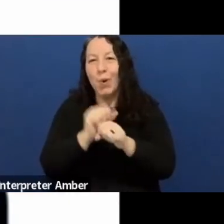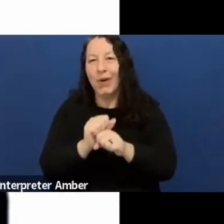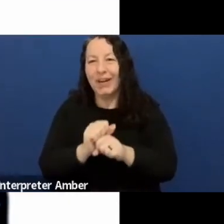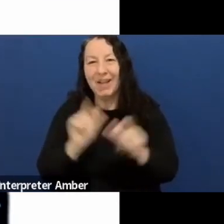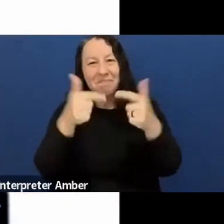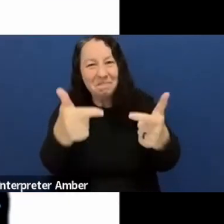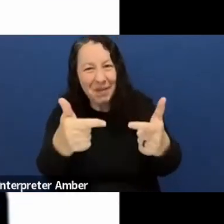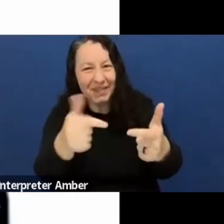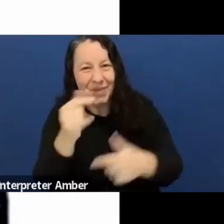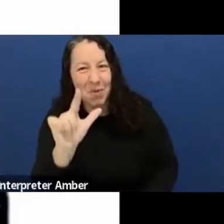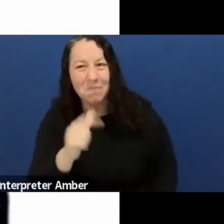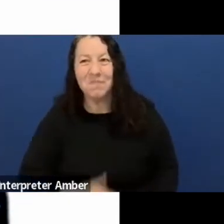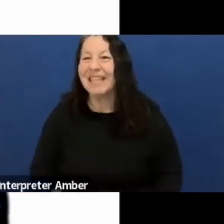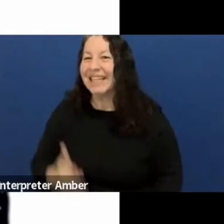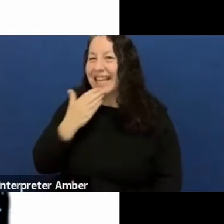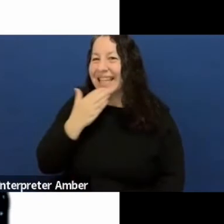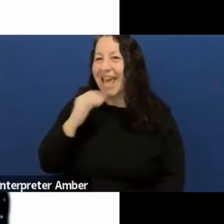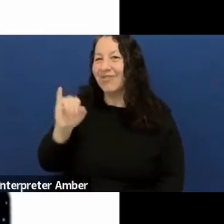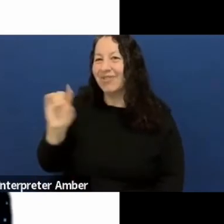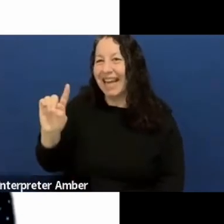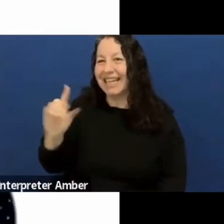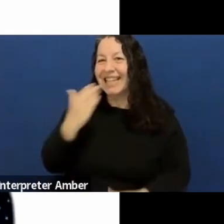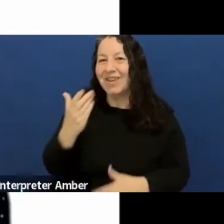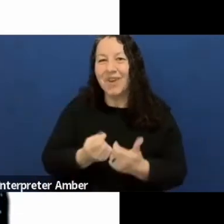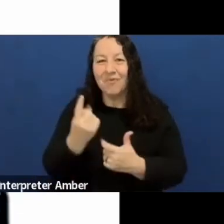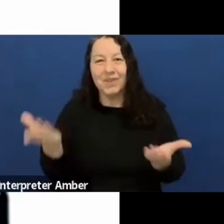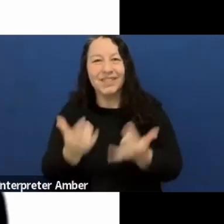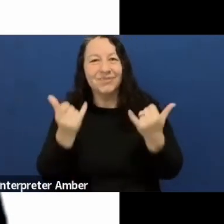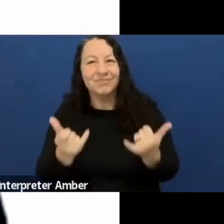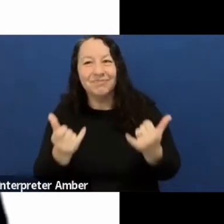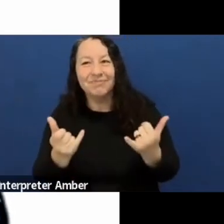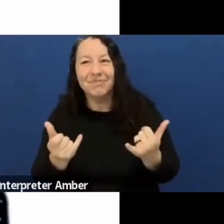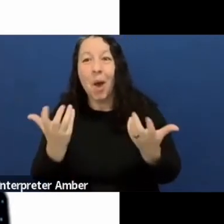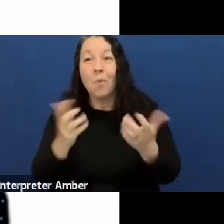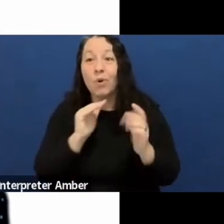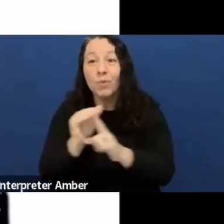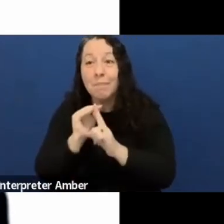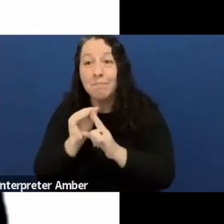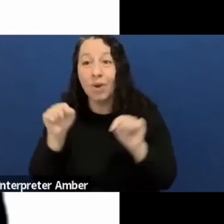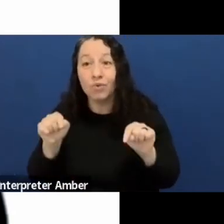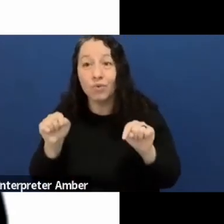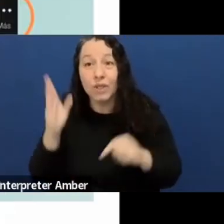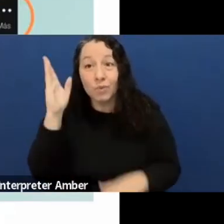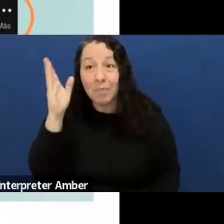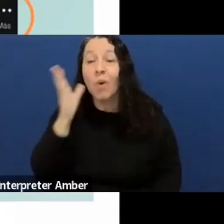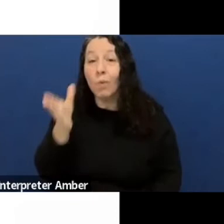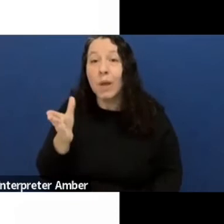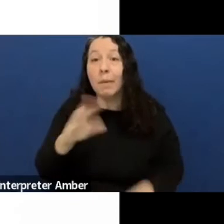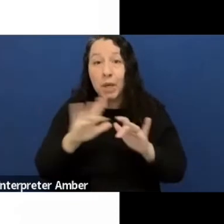Thank you, JD. And thank you, everybody who is here today, let me remind you that this